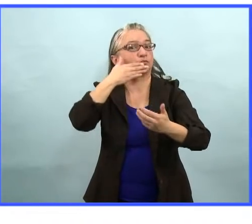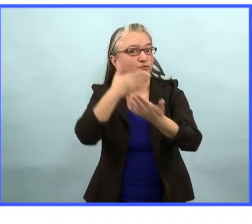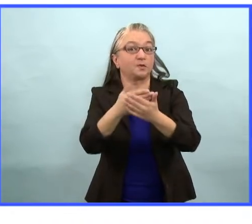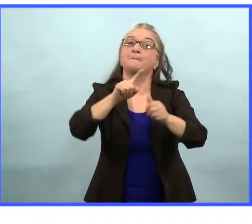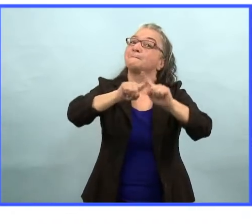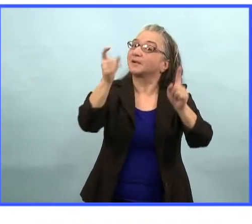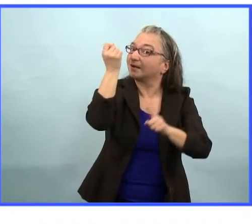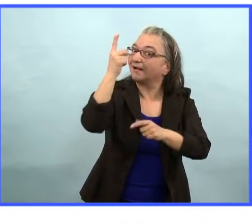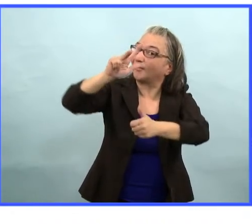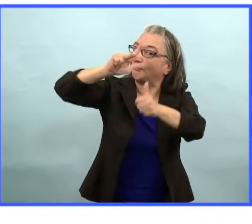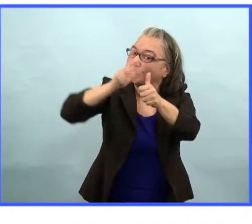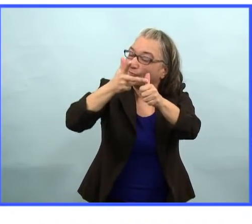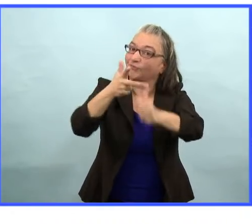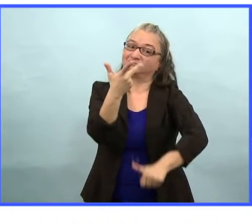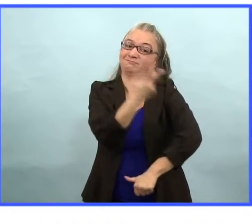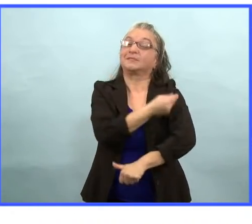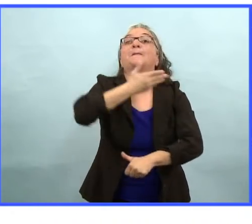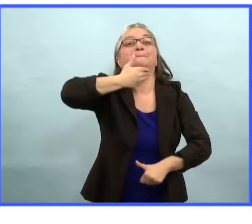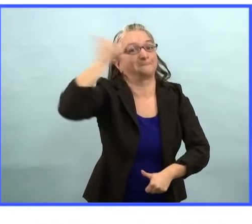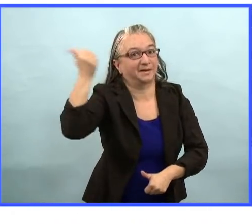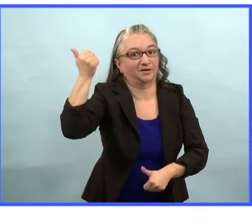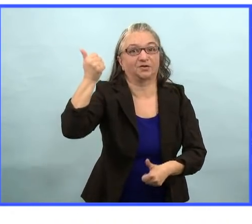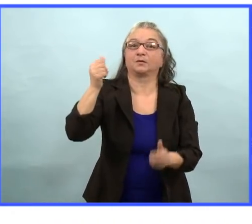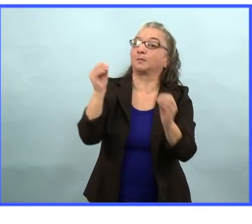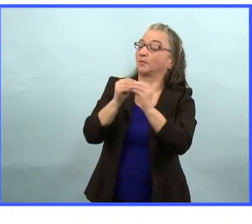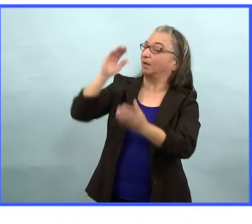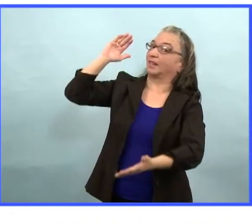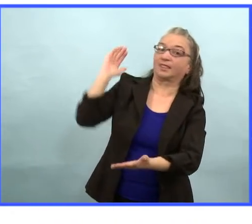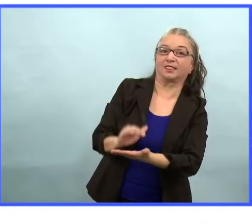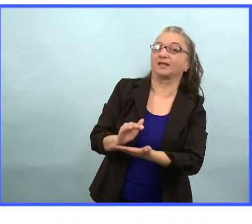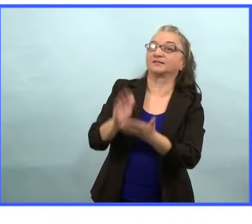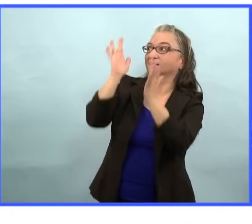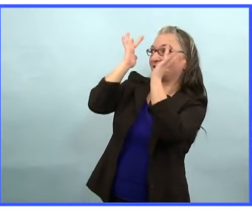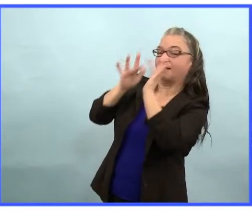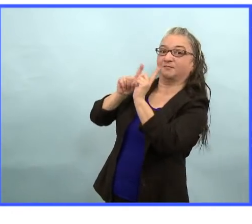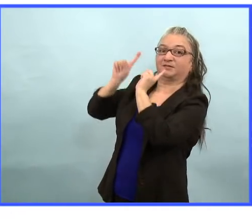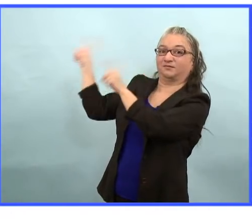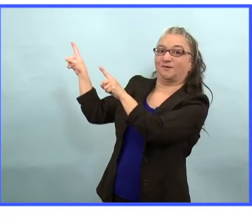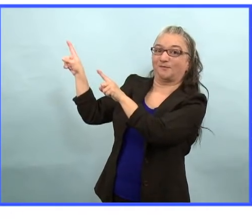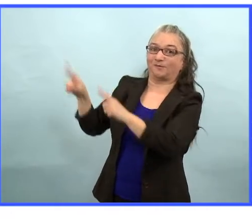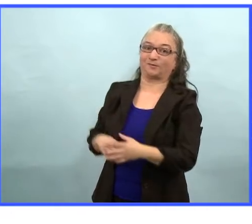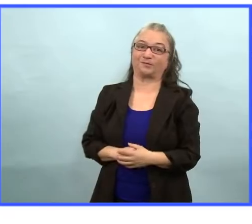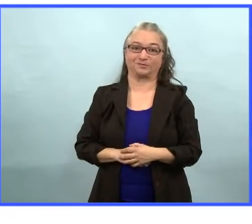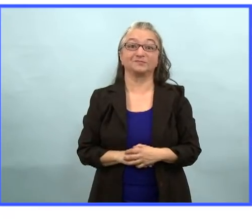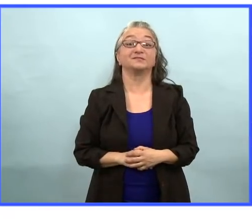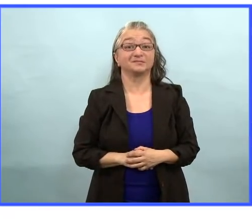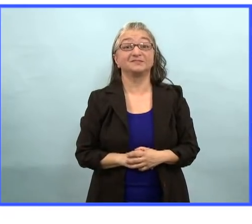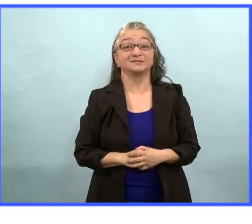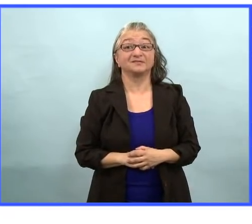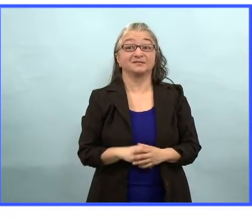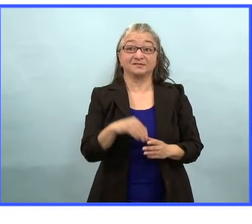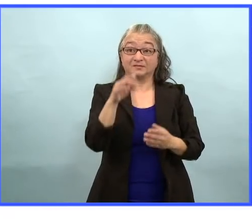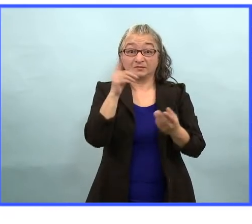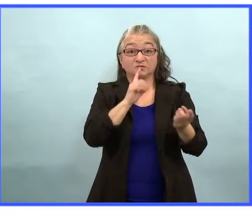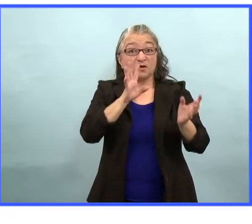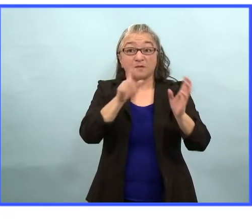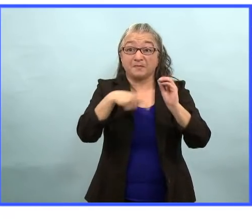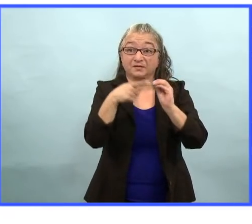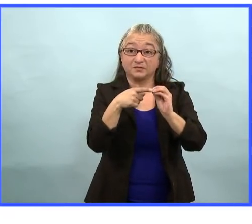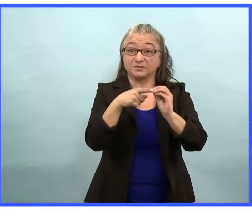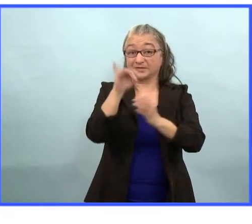the vaccines are preventing icu admissions next slide please as well as deaths the